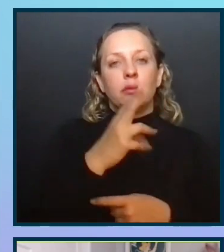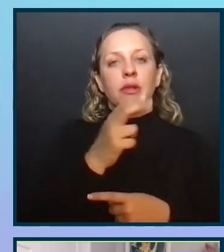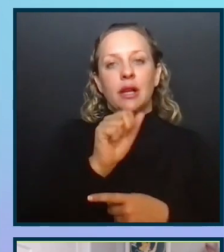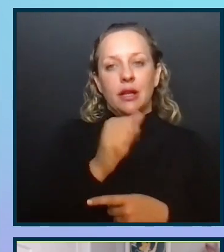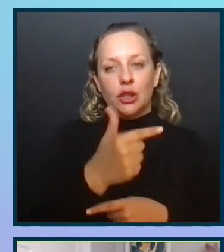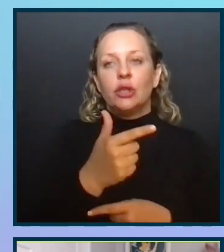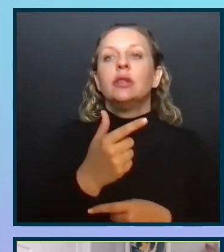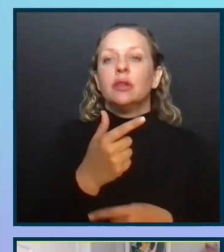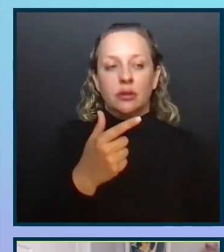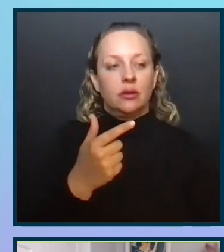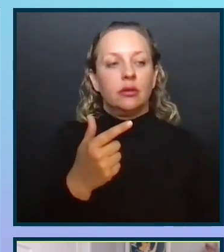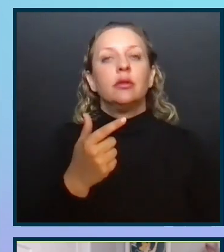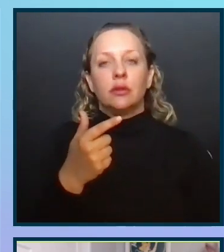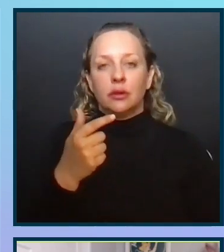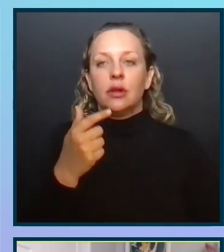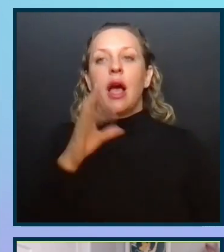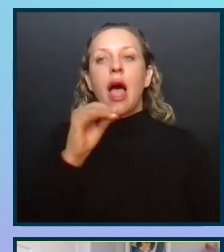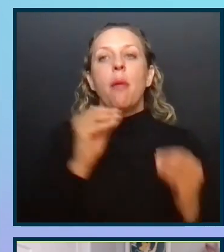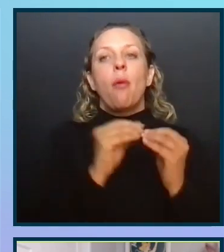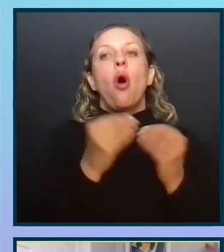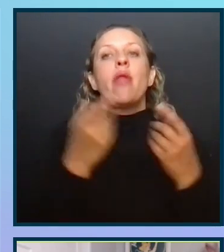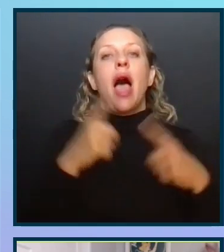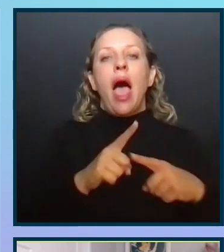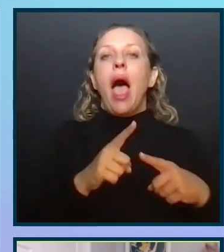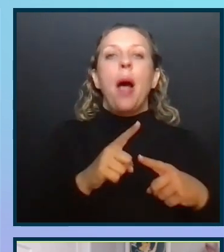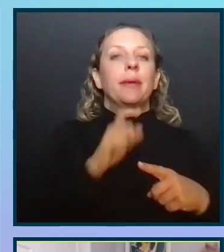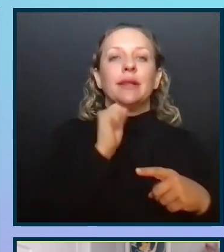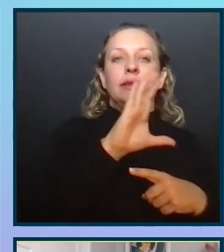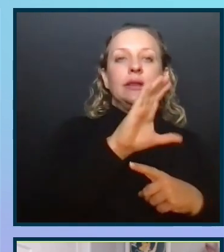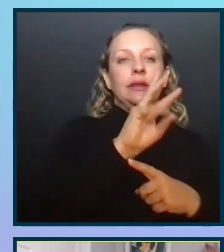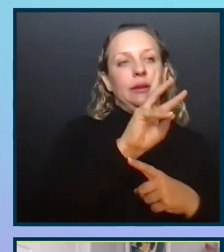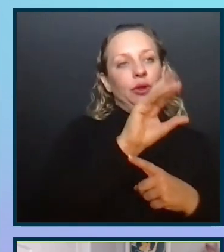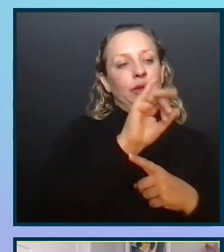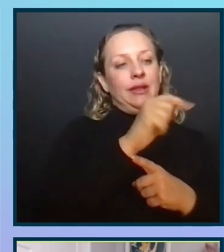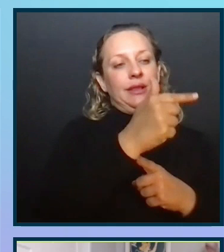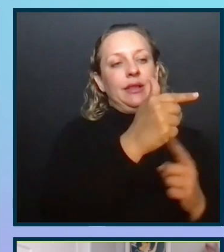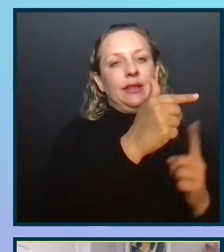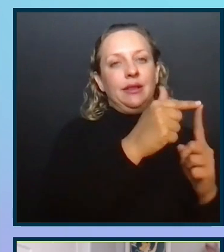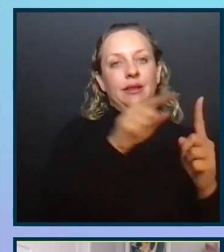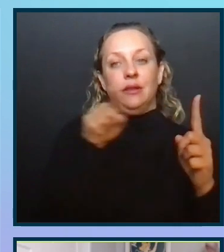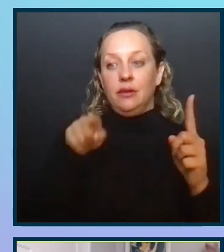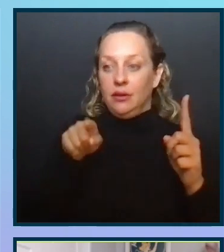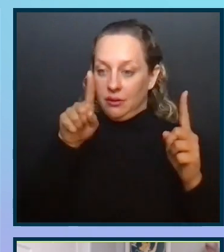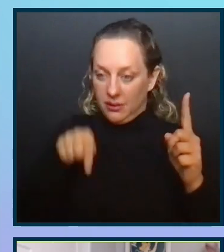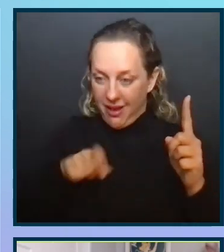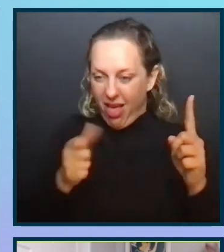but there's more that happens beyond WCAG that designers can account for.